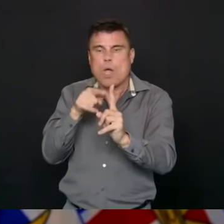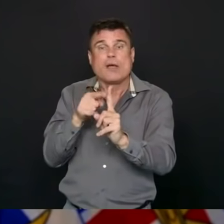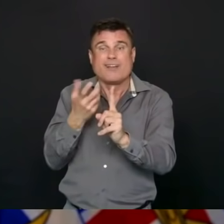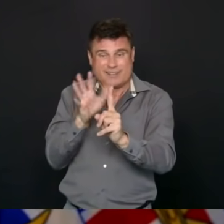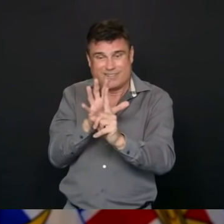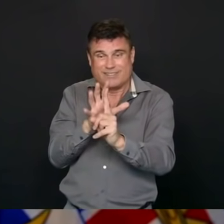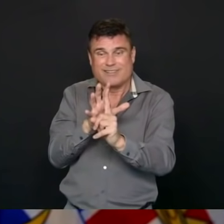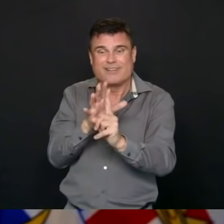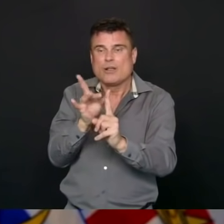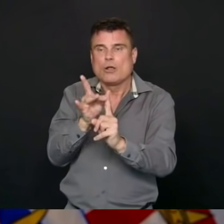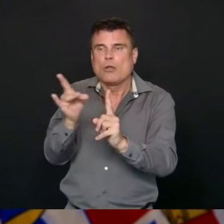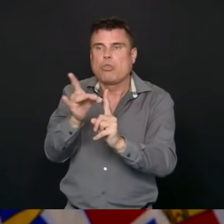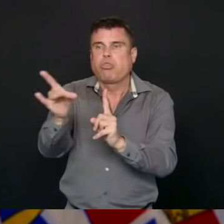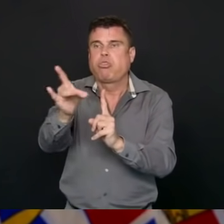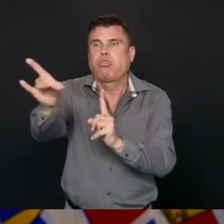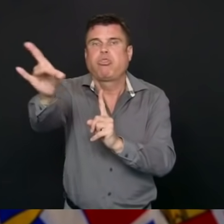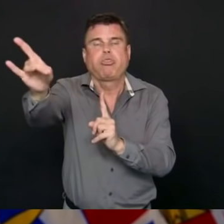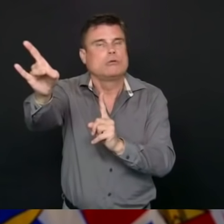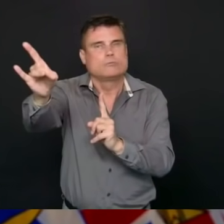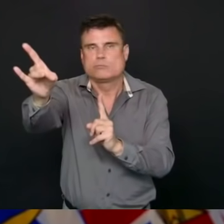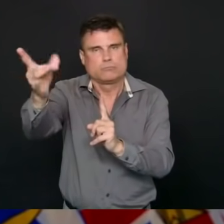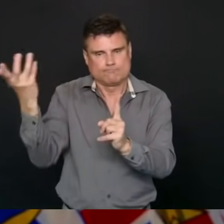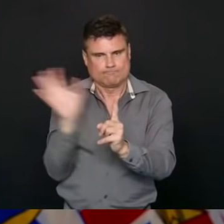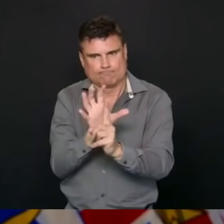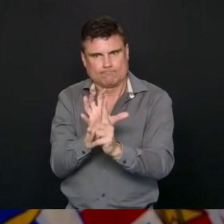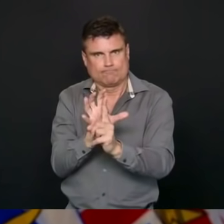Dr Henry,